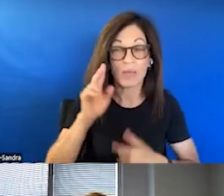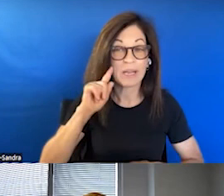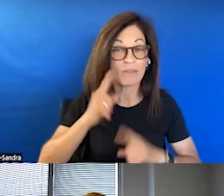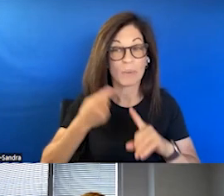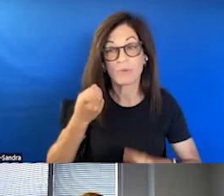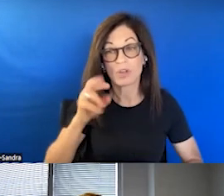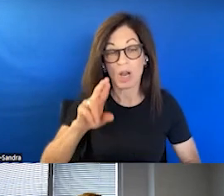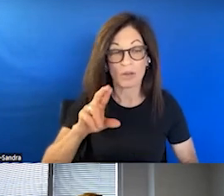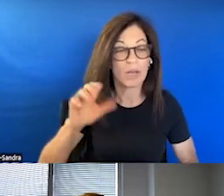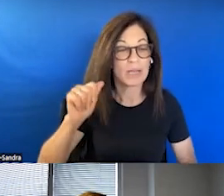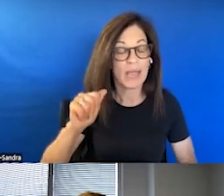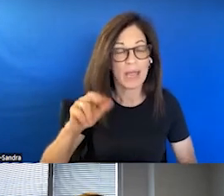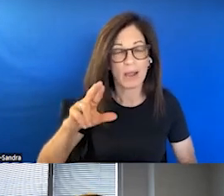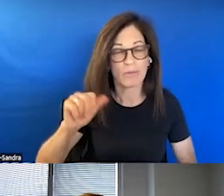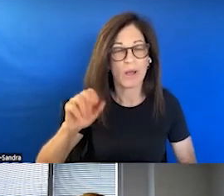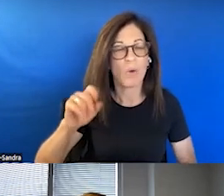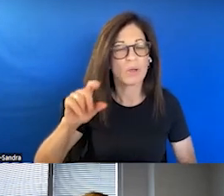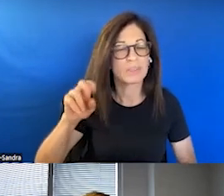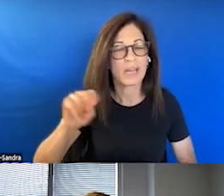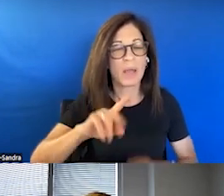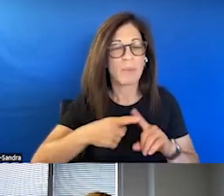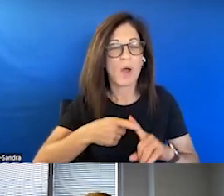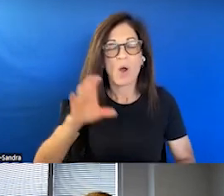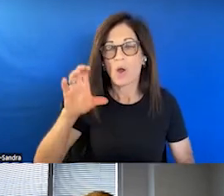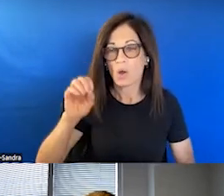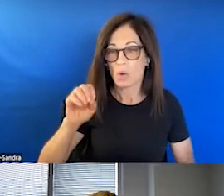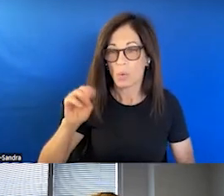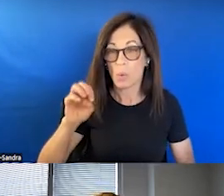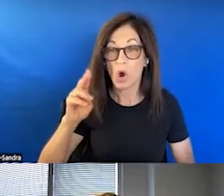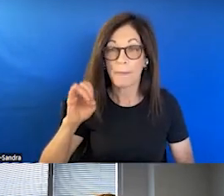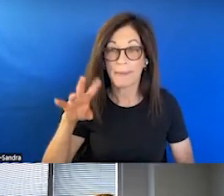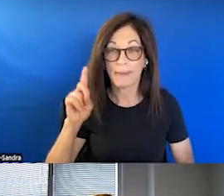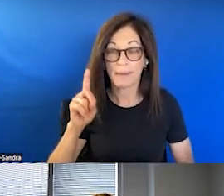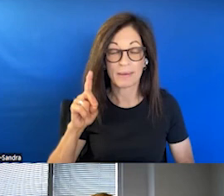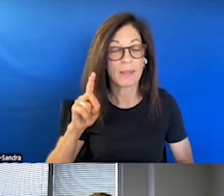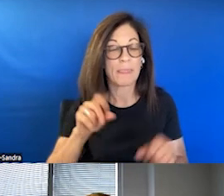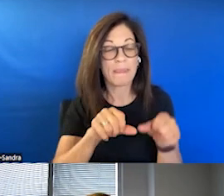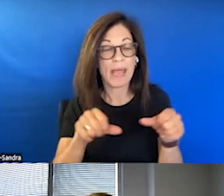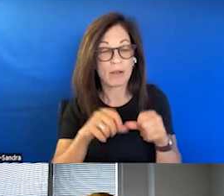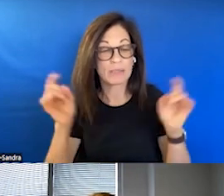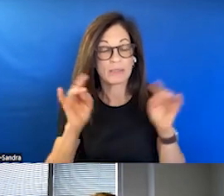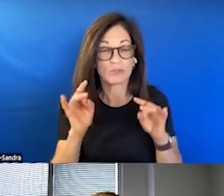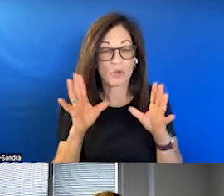MORBID MEDICAL CHALLENGES, CRISIS. WHICH WE KNOW IS KEY AREA OF, OF IMPORTANCE AS YOU THINK ABOUT